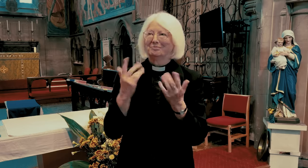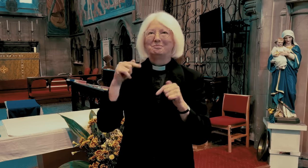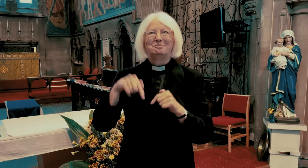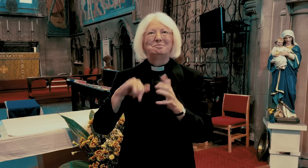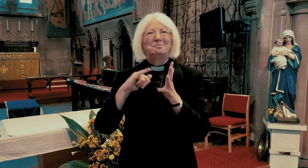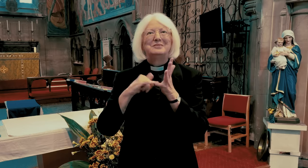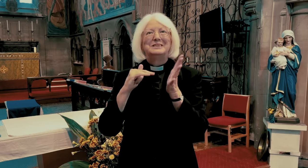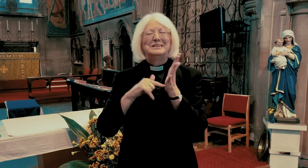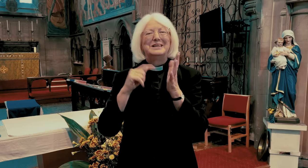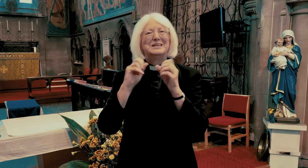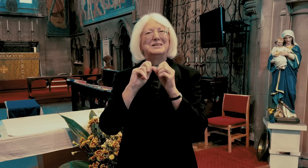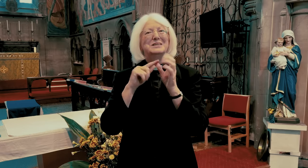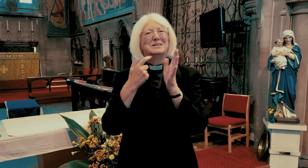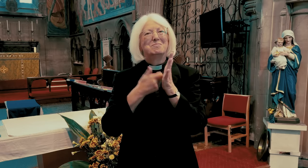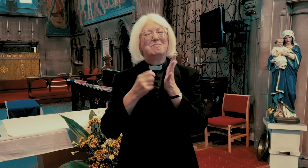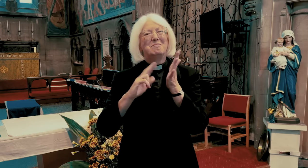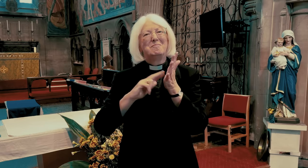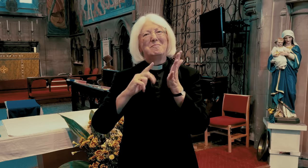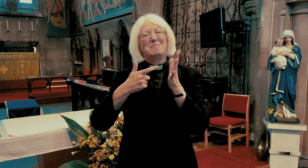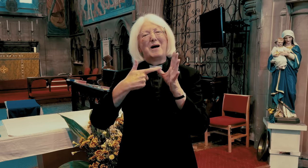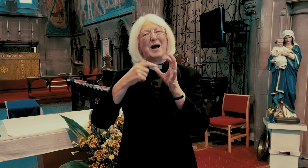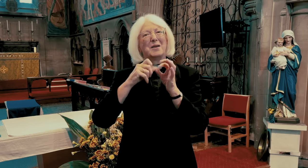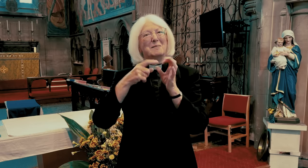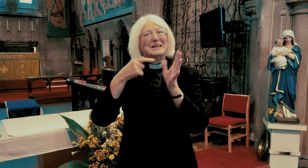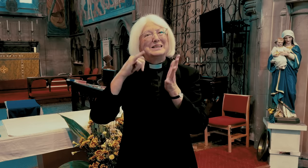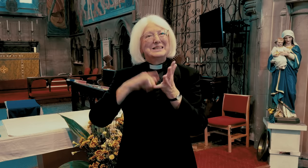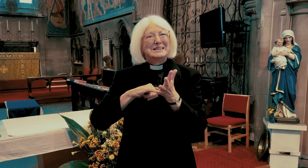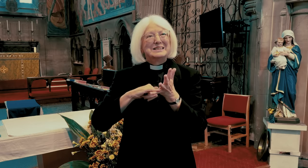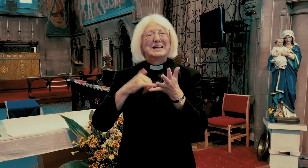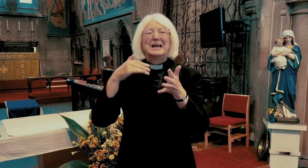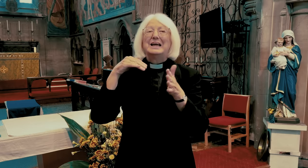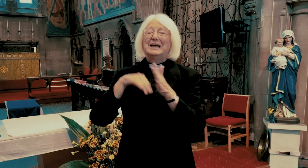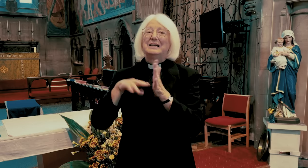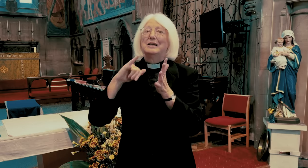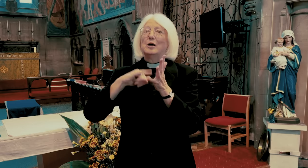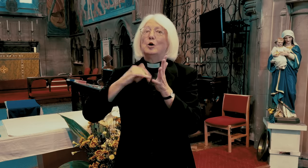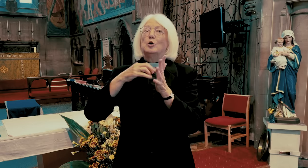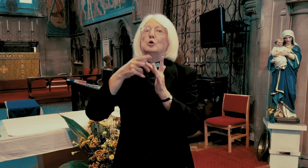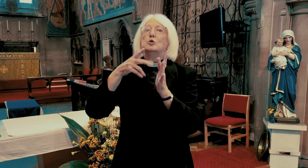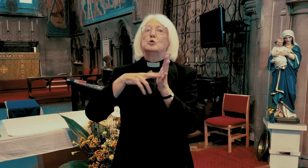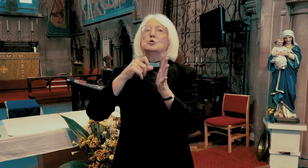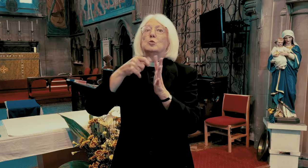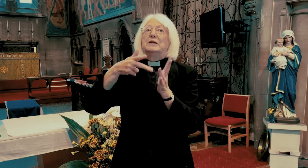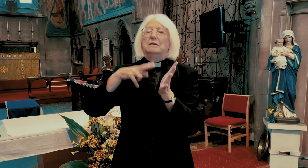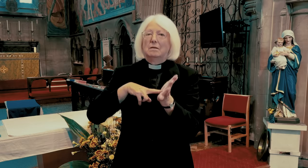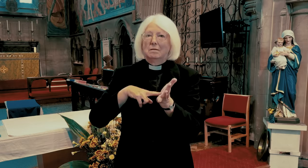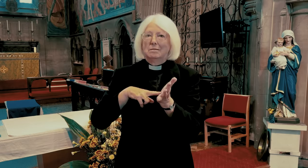We're recording this service at St Barnabas Church in Swindon